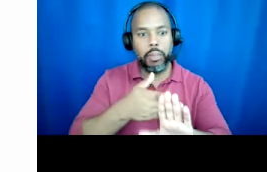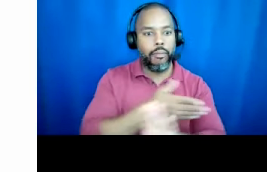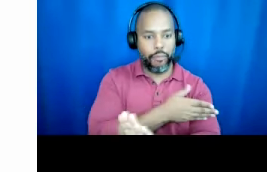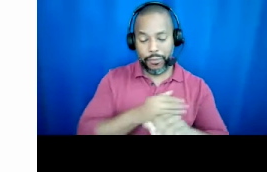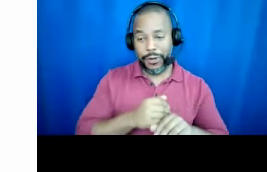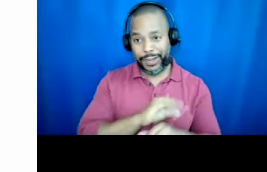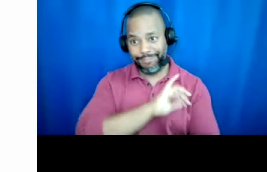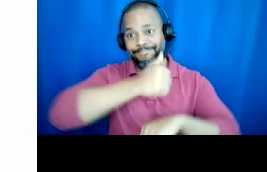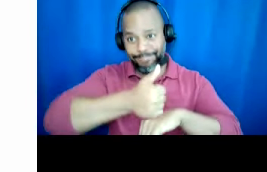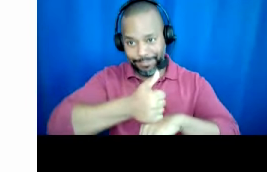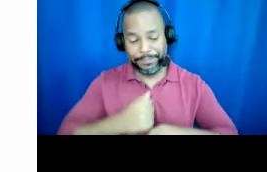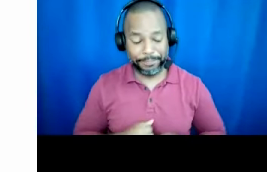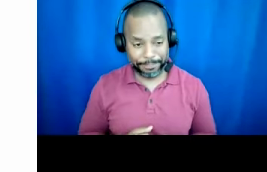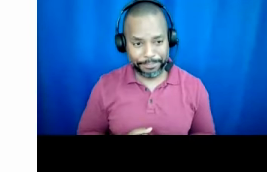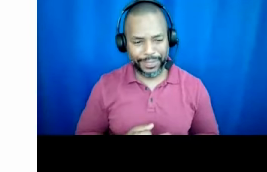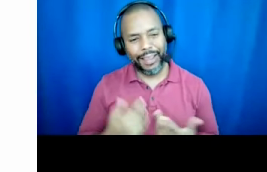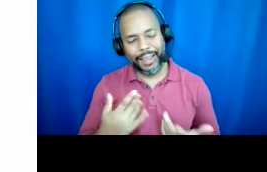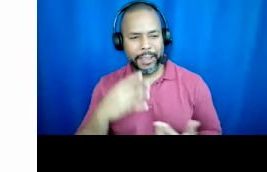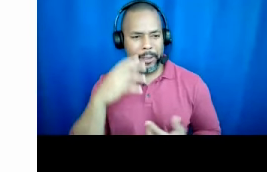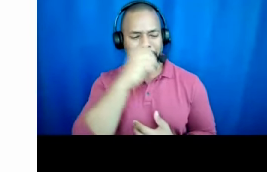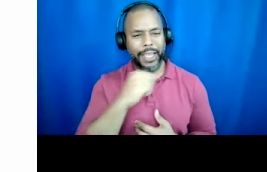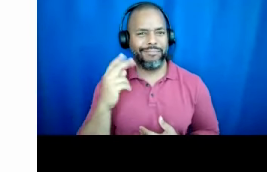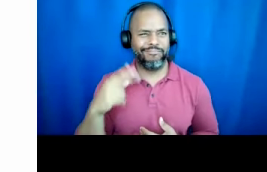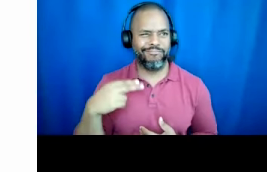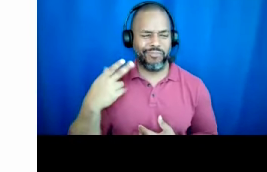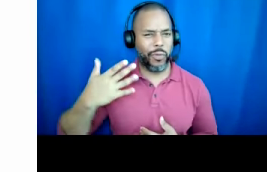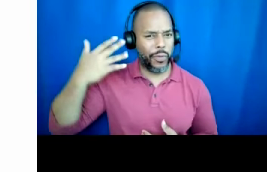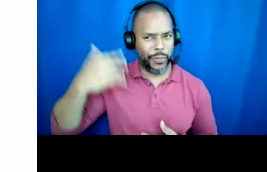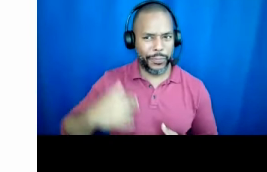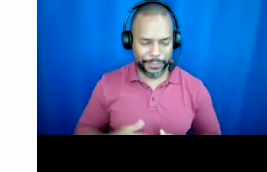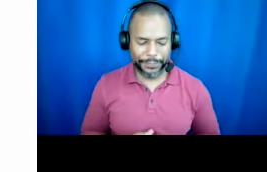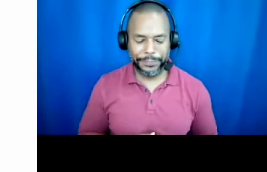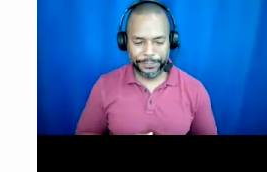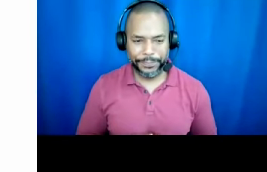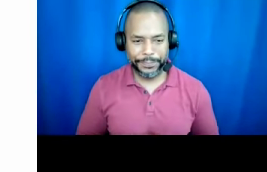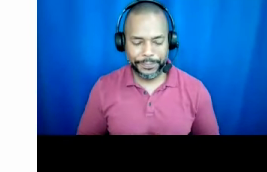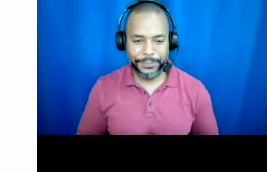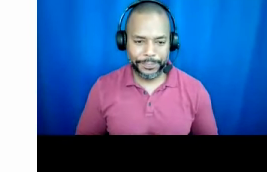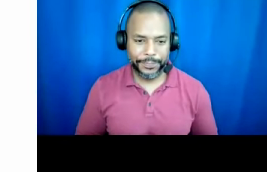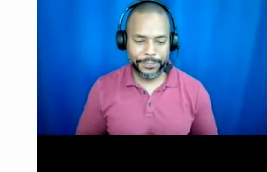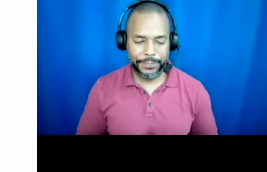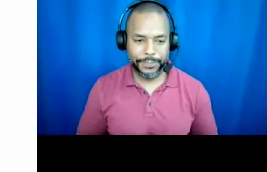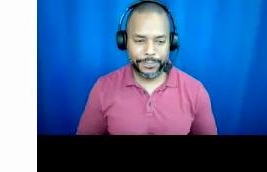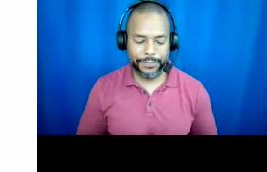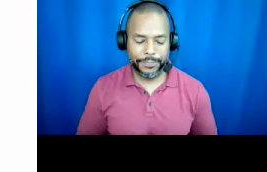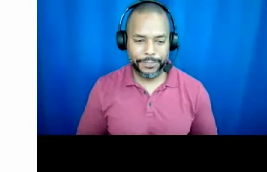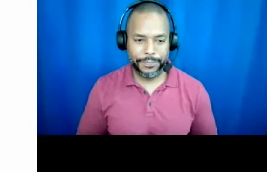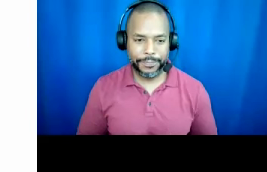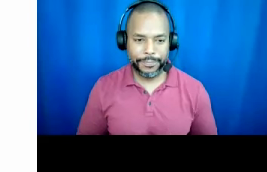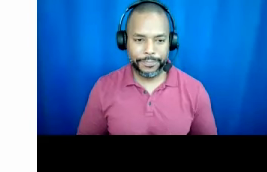I guess historically going way back, when neither, Daniel or I were here.